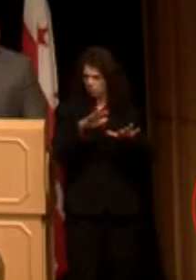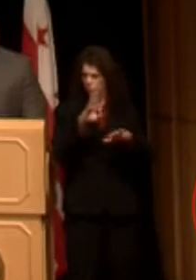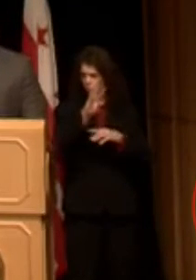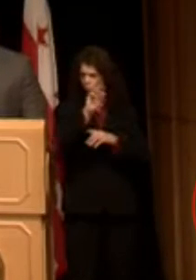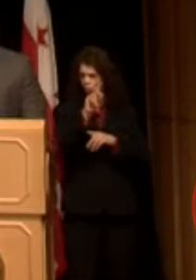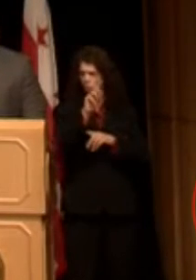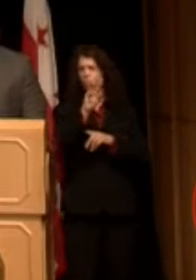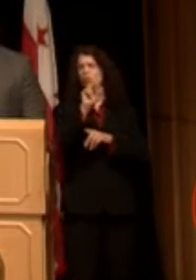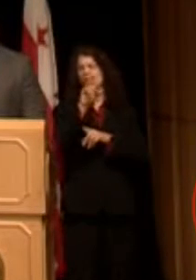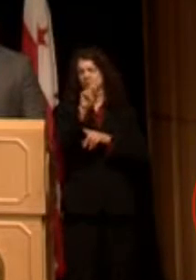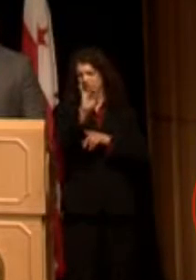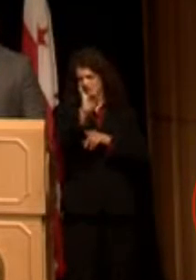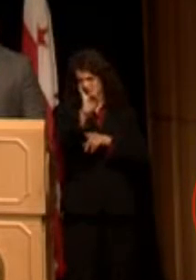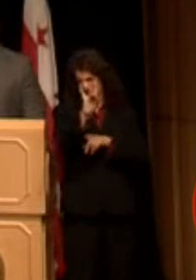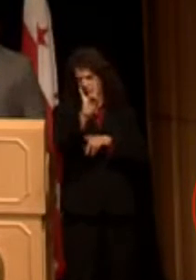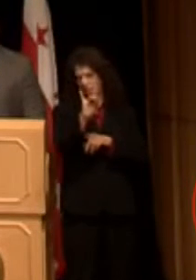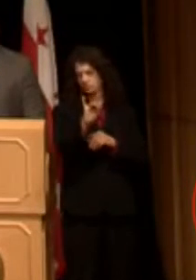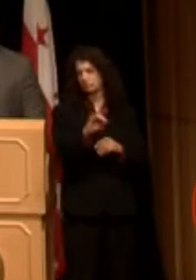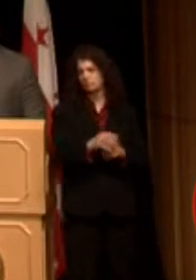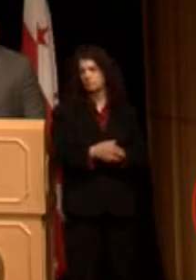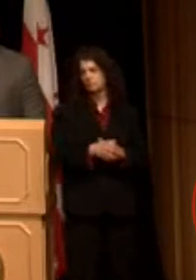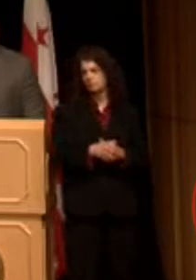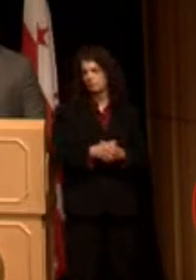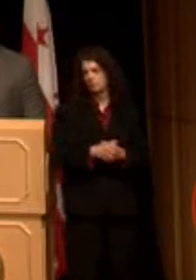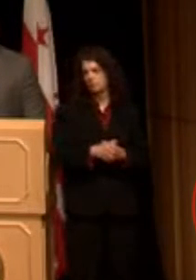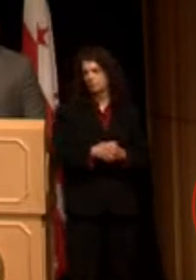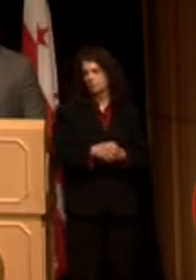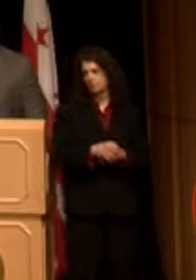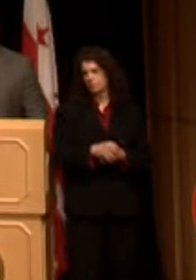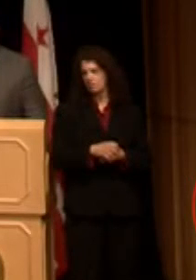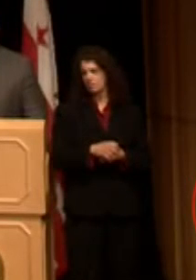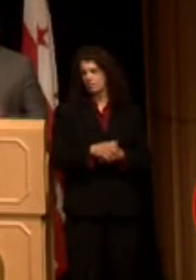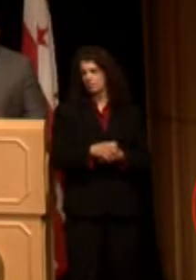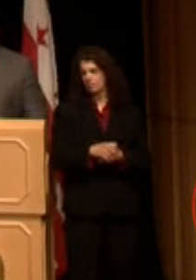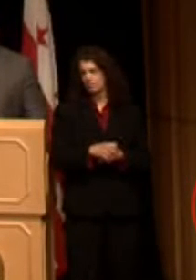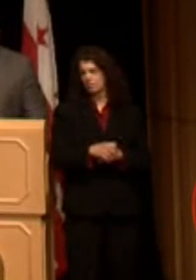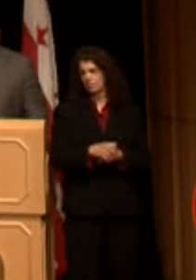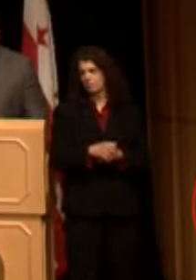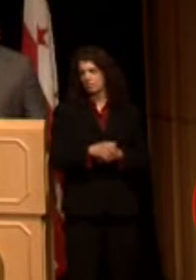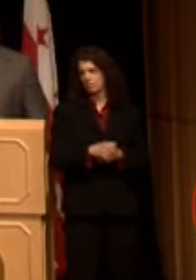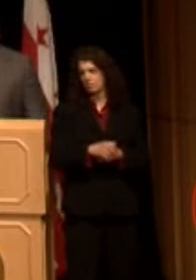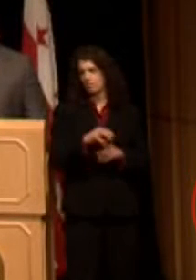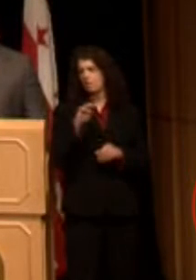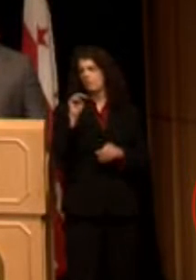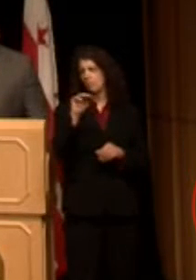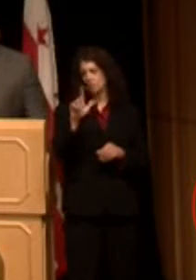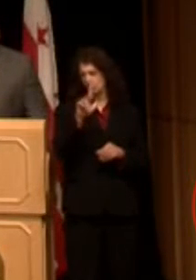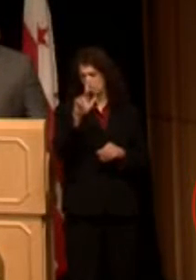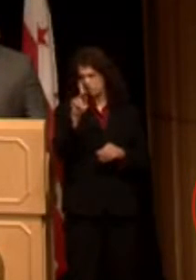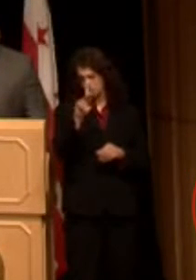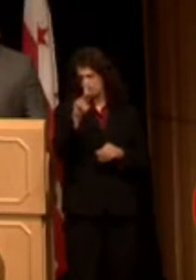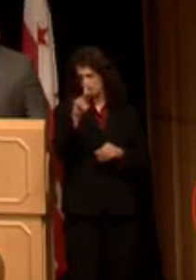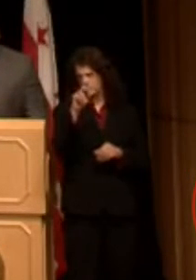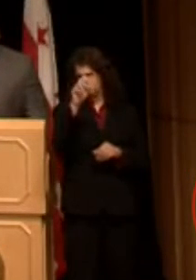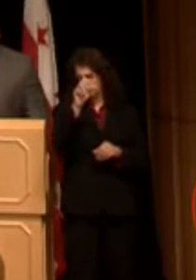LUCKY ELEMENTARY SCHOOL OFF OF MARTIN LUTHER KING JUNIOR AVENUE SOUTHWEST. DPR IS CORRECTLY WORKING WITH